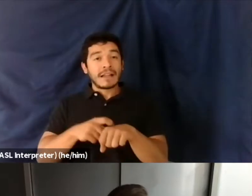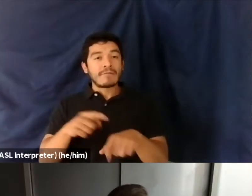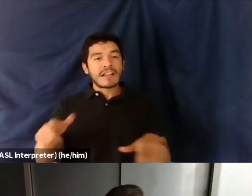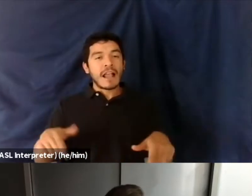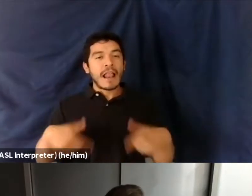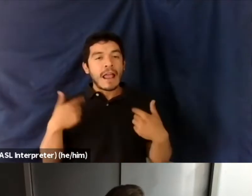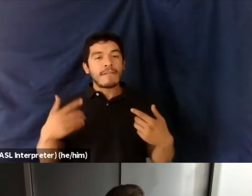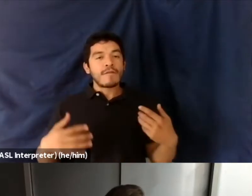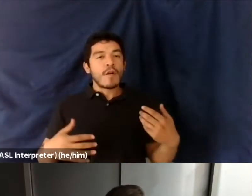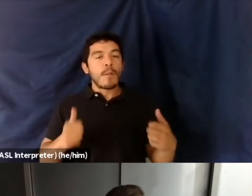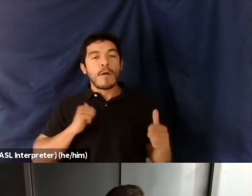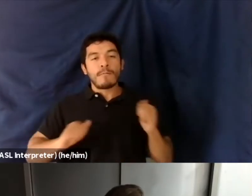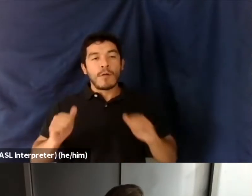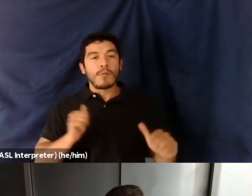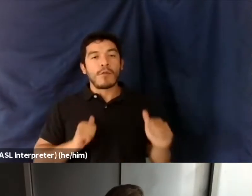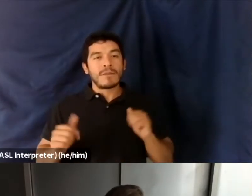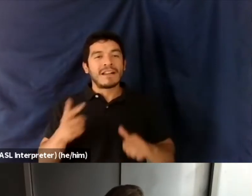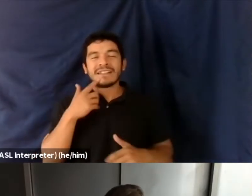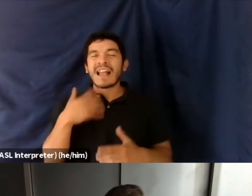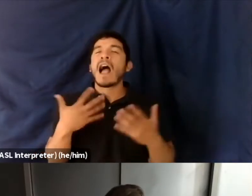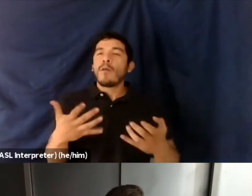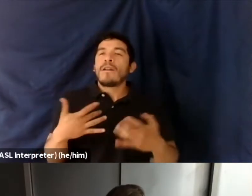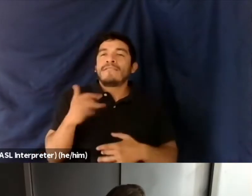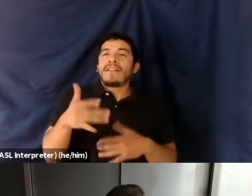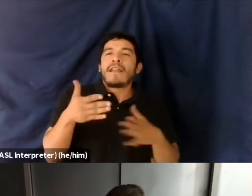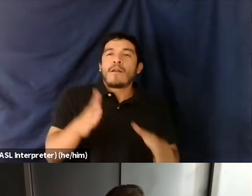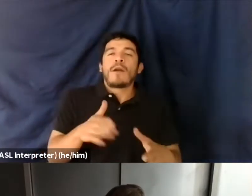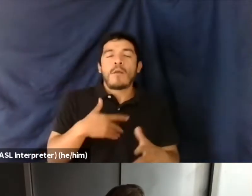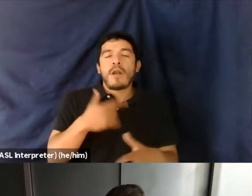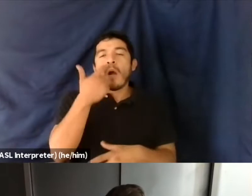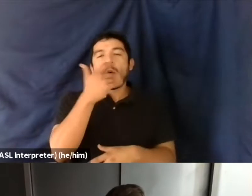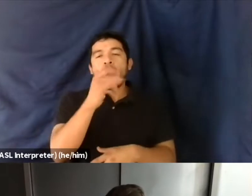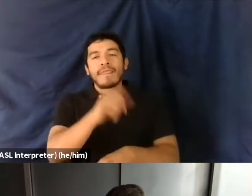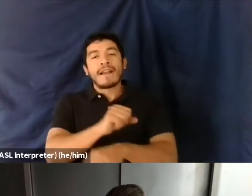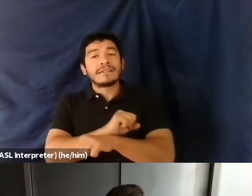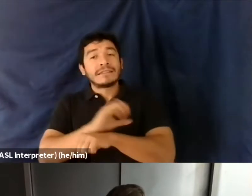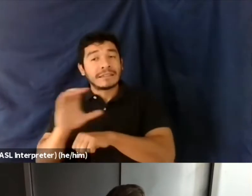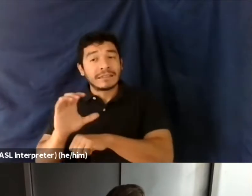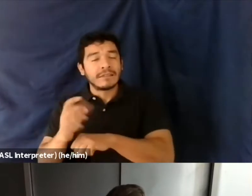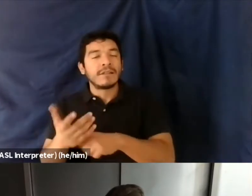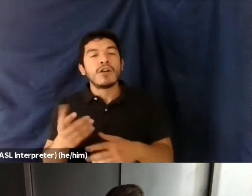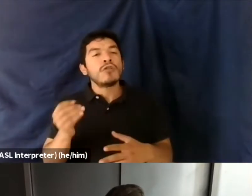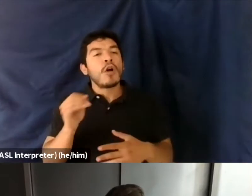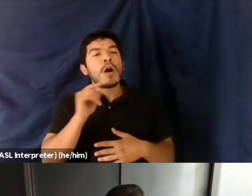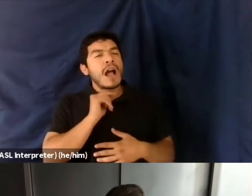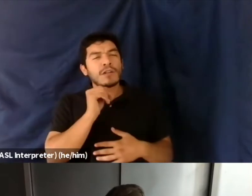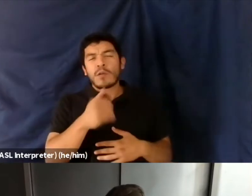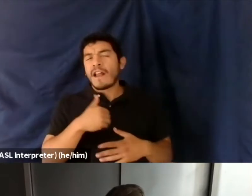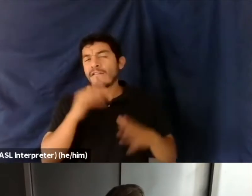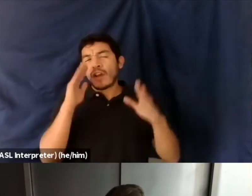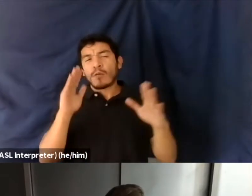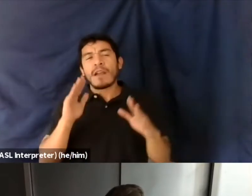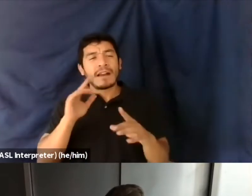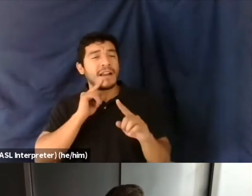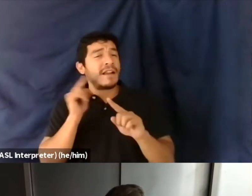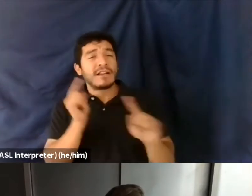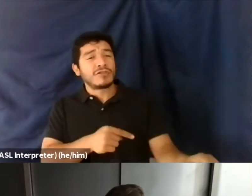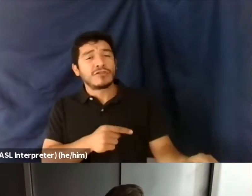Like I wanna feel this way when I'm watching this scene. So I don't have a great answer. I know that we always said that, you know,